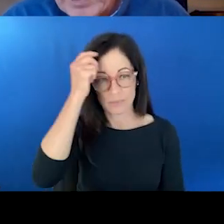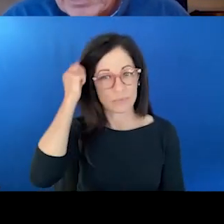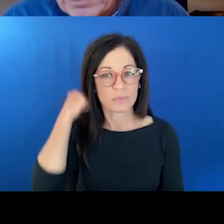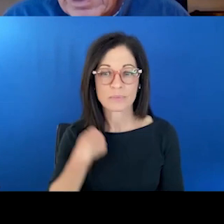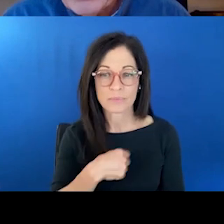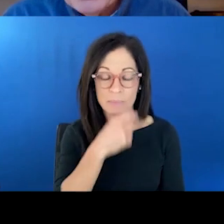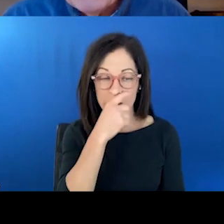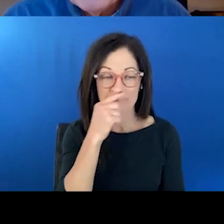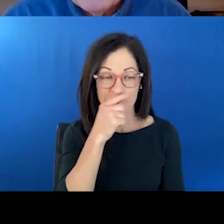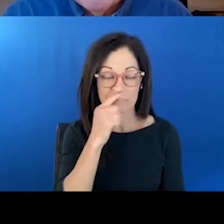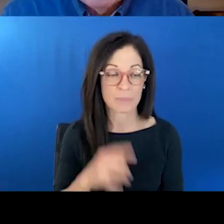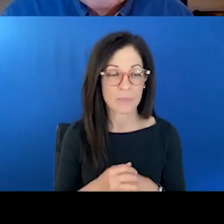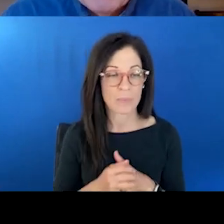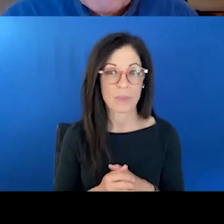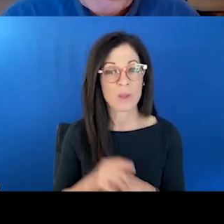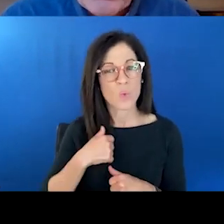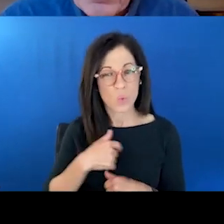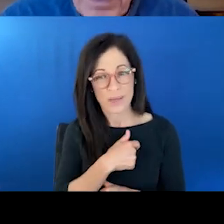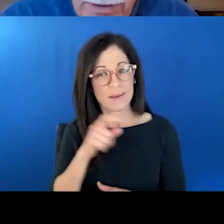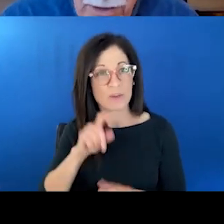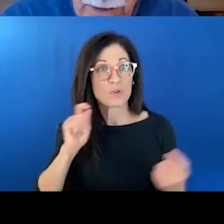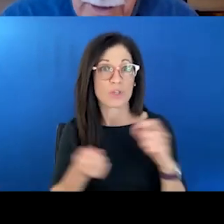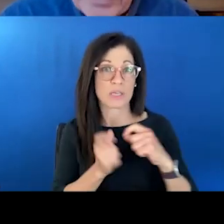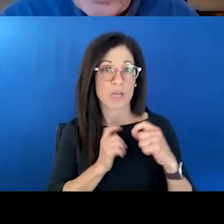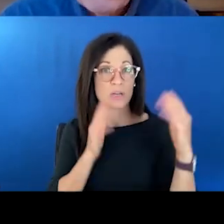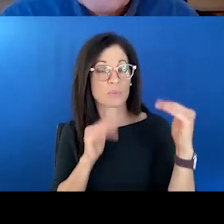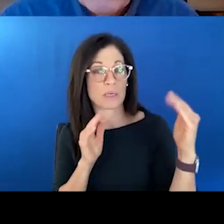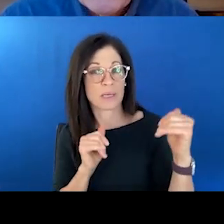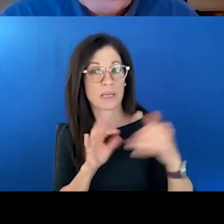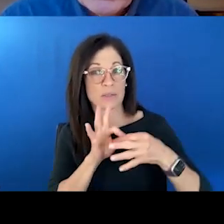WE HAVE TO CHANGE OUR EXPECTATIONS TO MAKING THIS MORE SERIOUSLY.